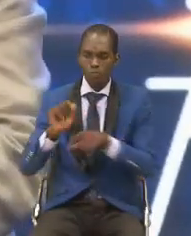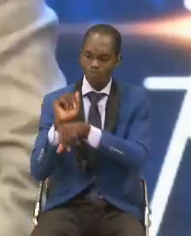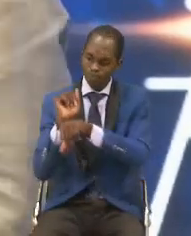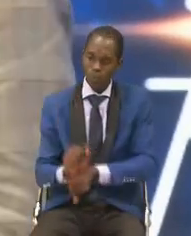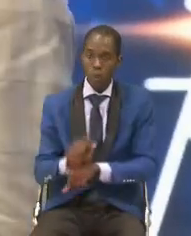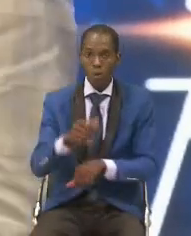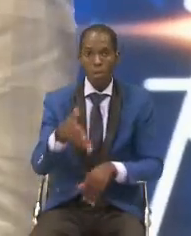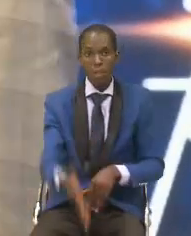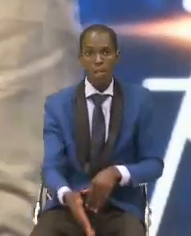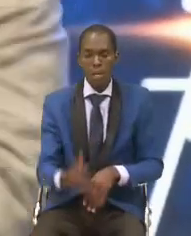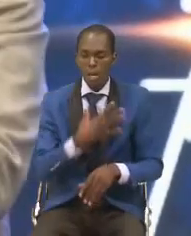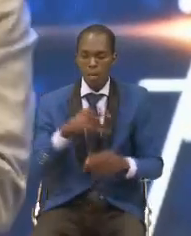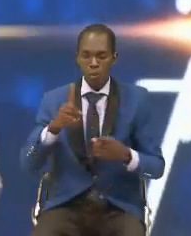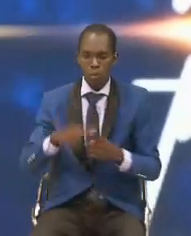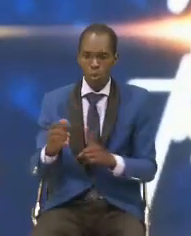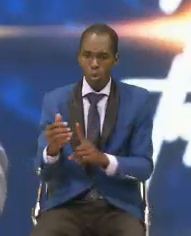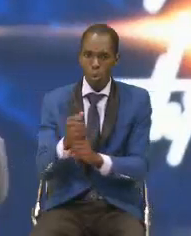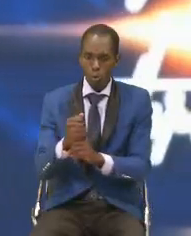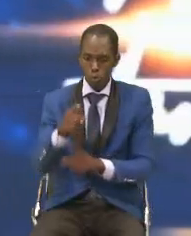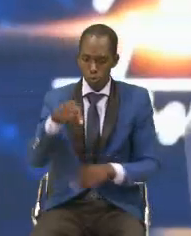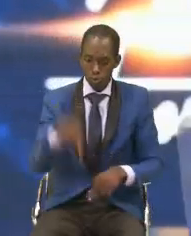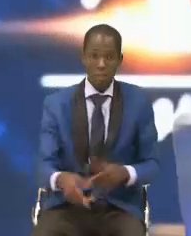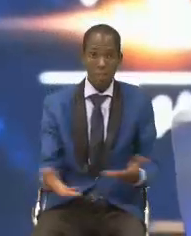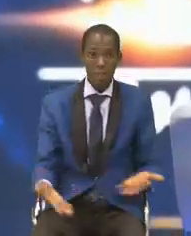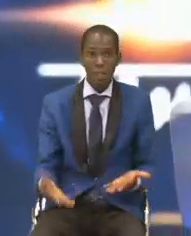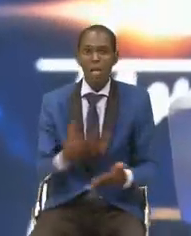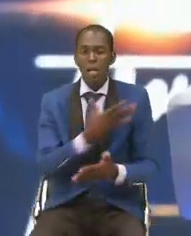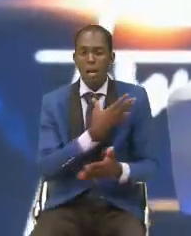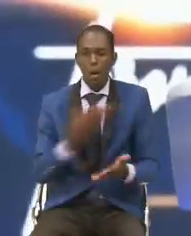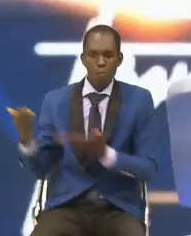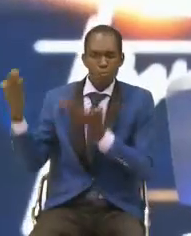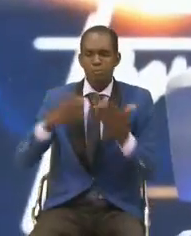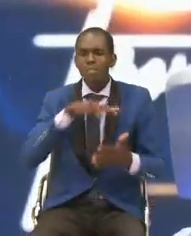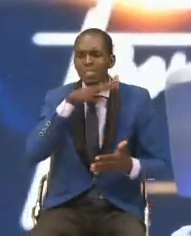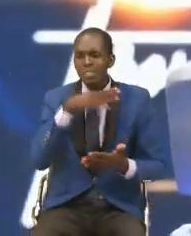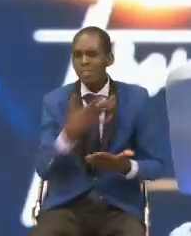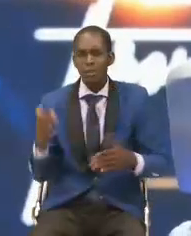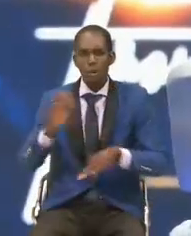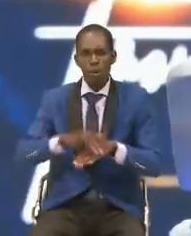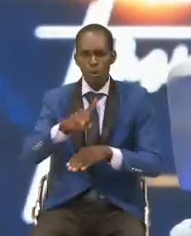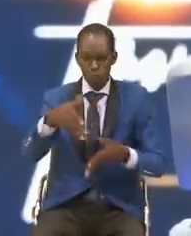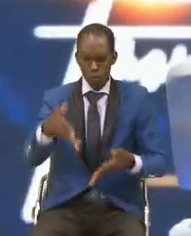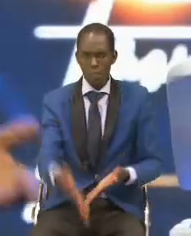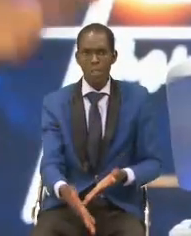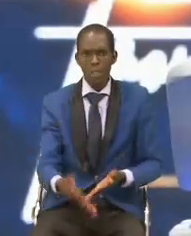has brought upon your life and depends you down there and they hold you down there and you put all